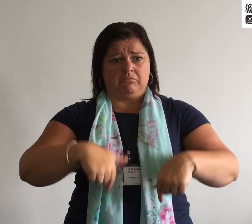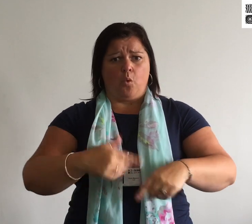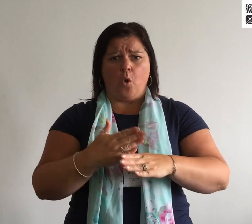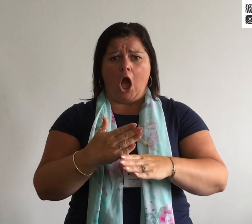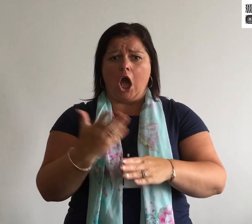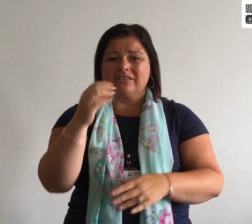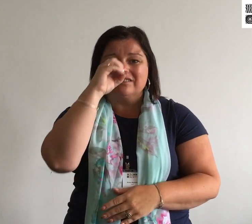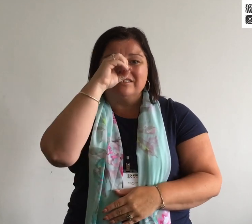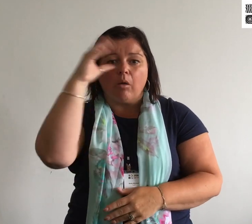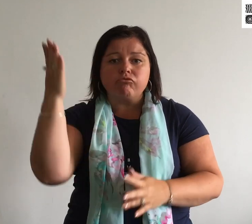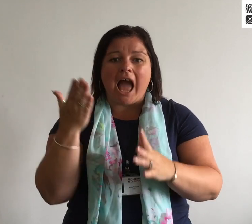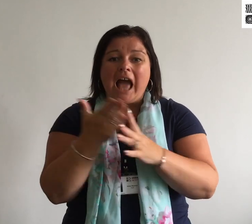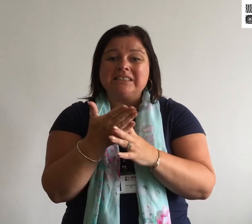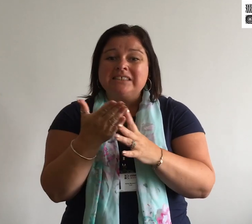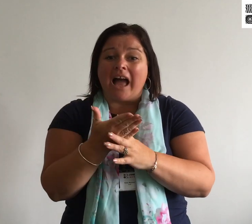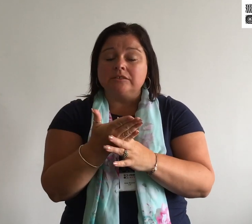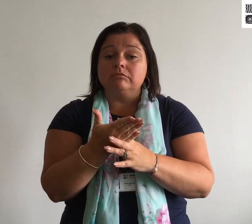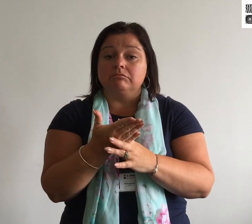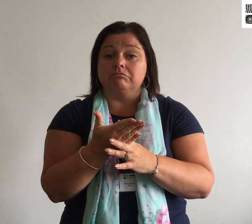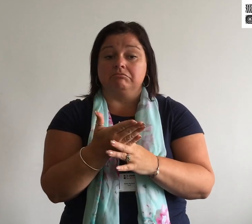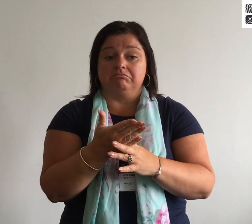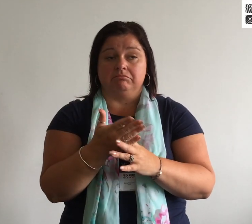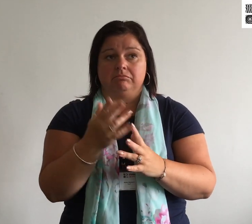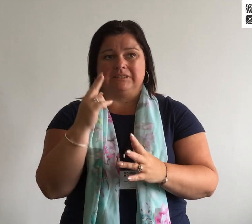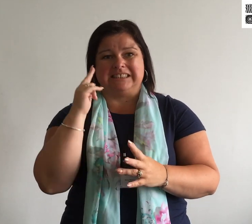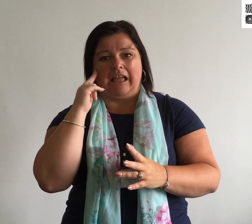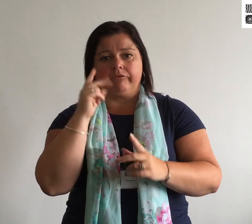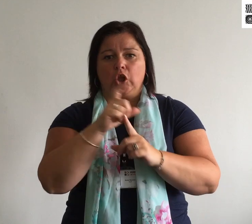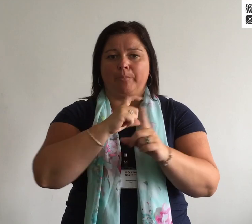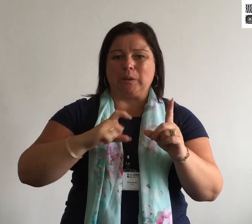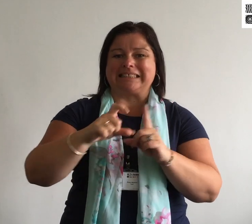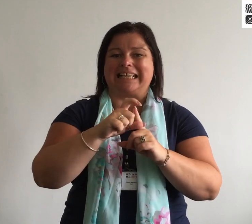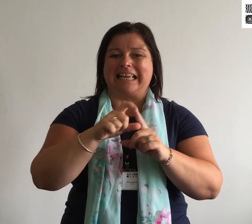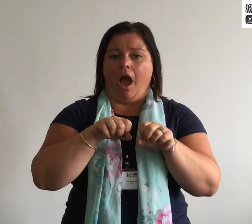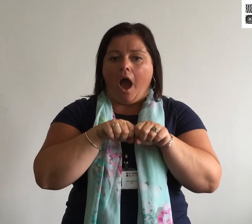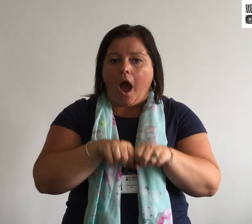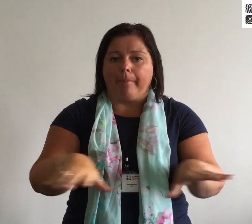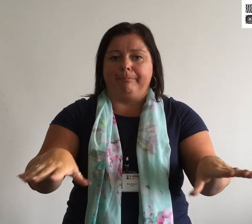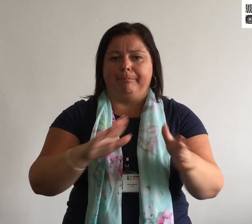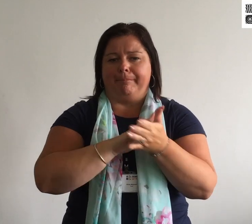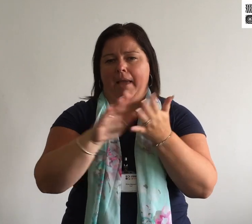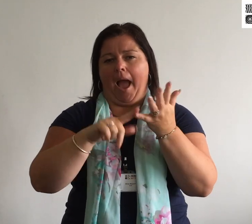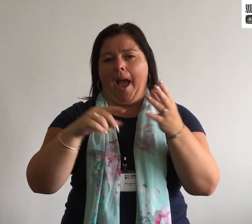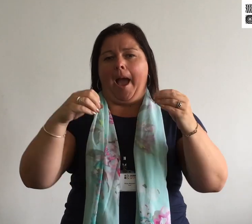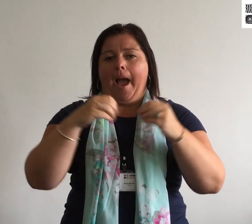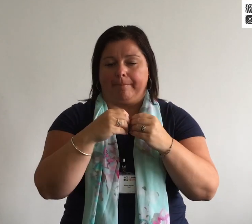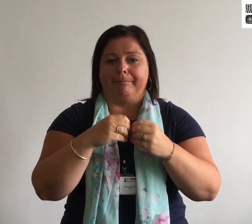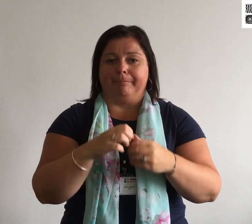I work here at Zebra Access as part of the Deaf Community Hub.